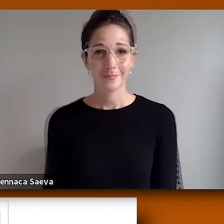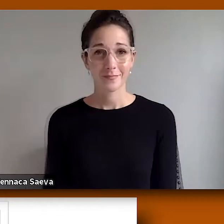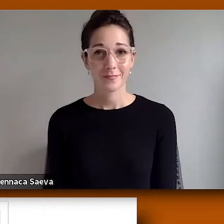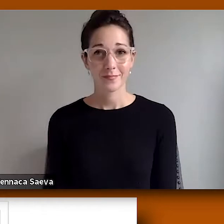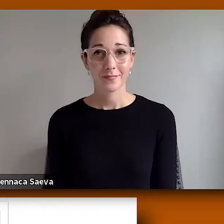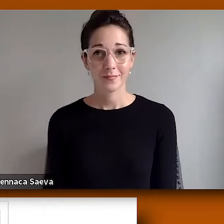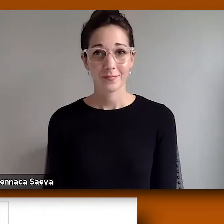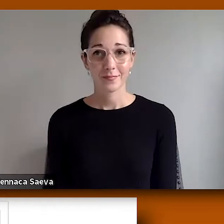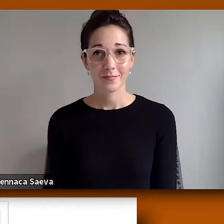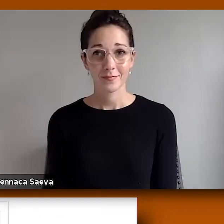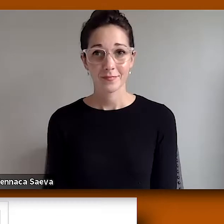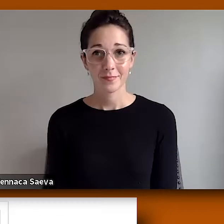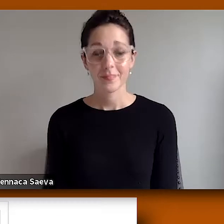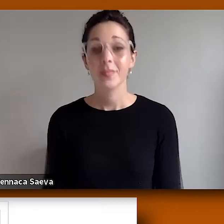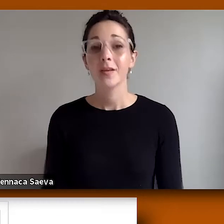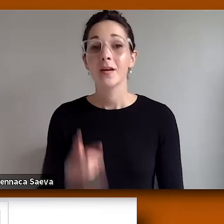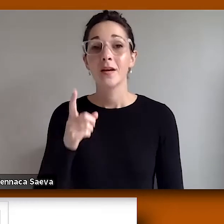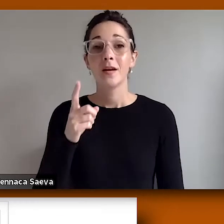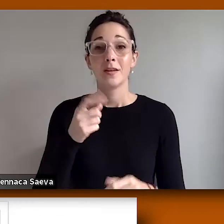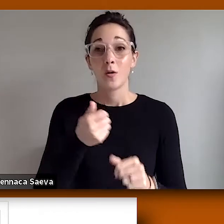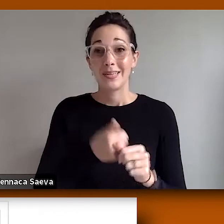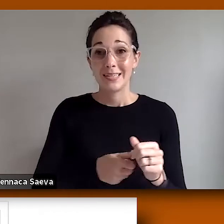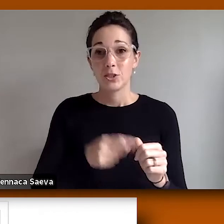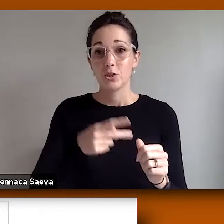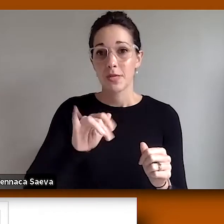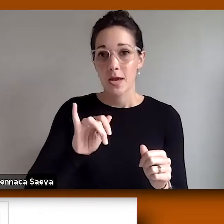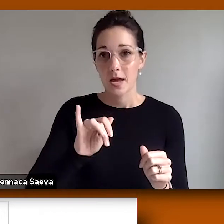And that would be for each PI, both PI